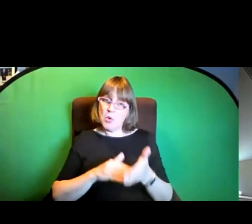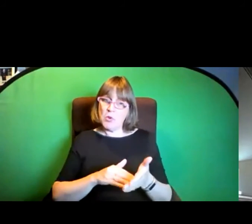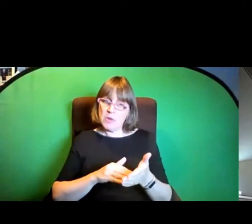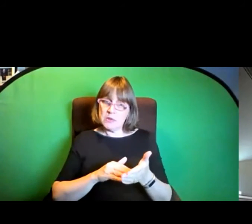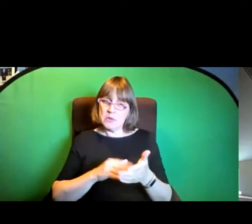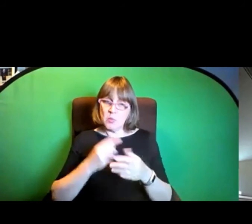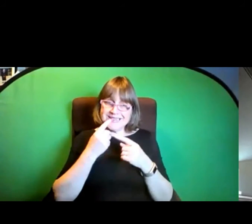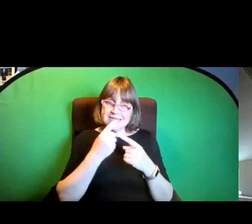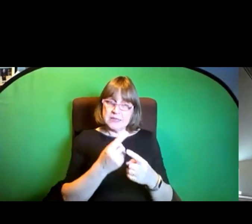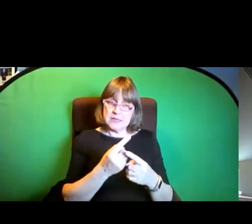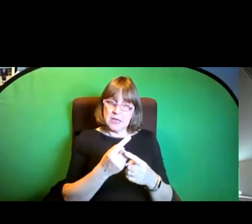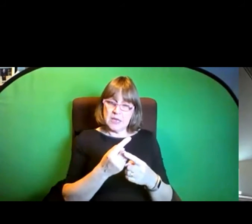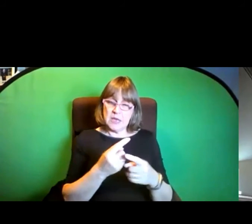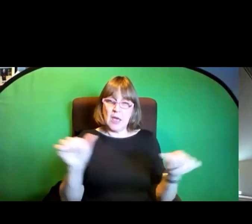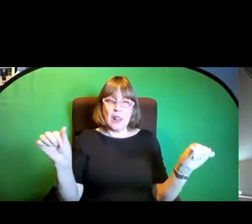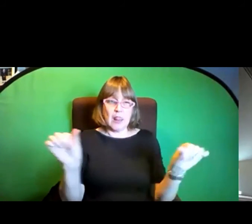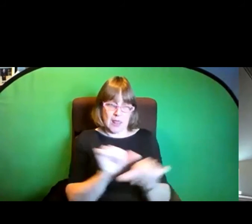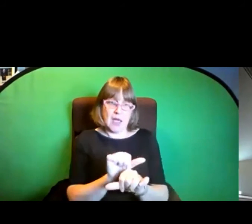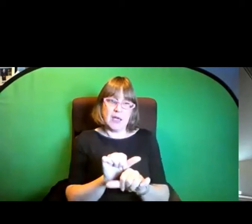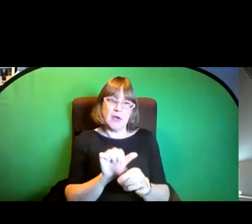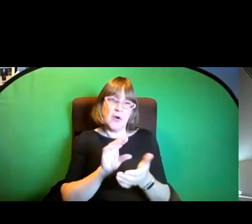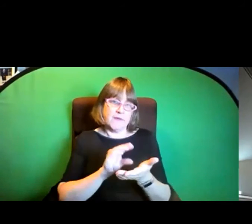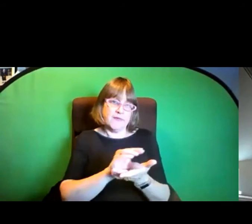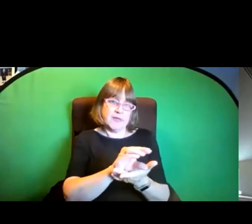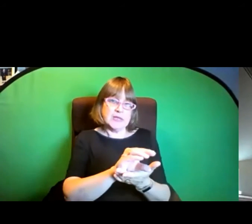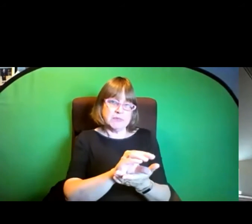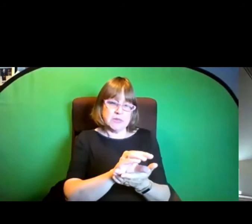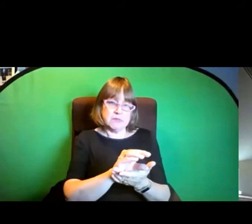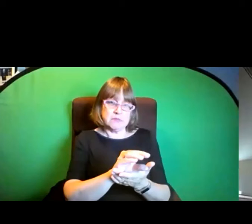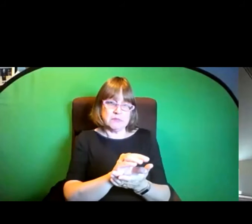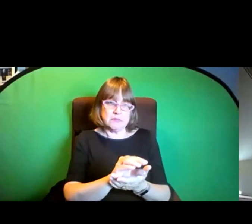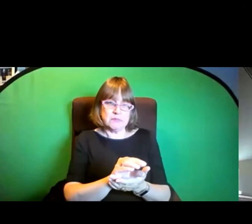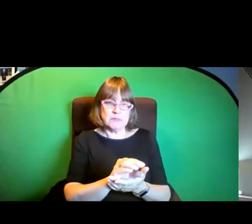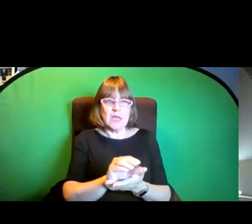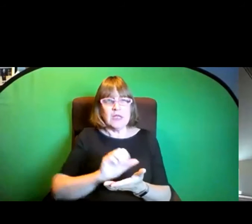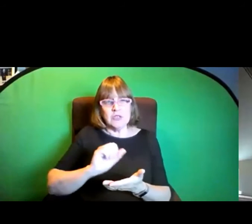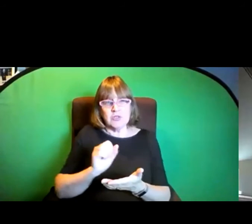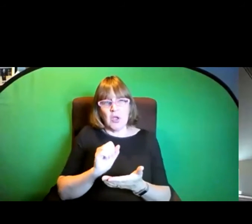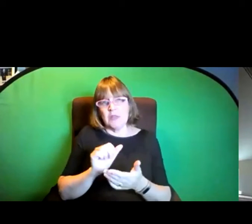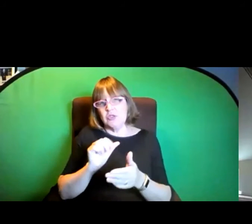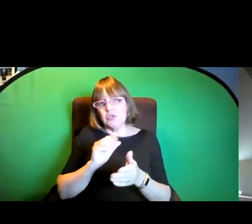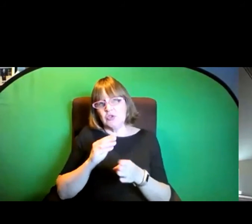obviously a lack of investment and sure Scotland is doing better not mostly than the rest of the UK